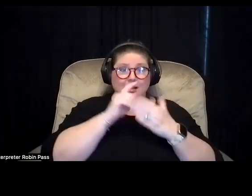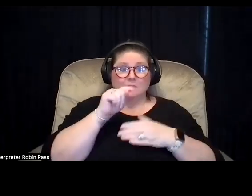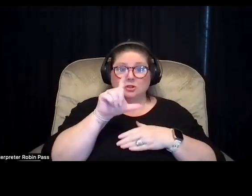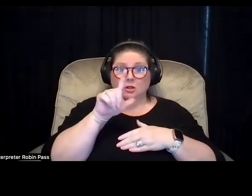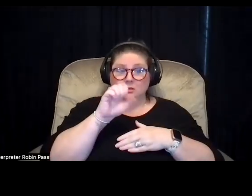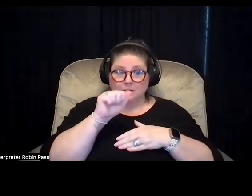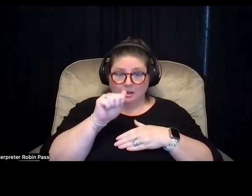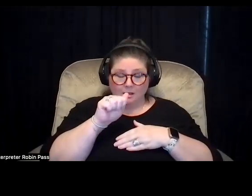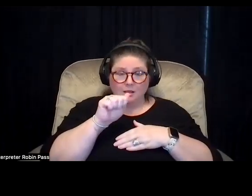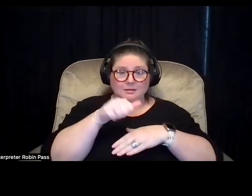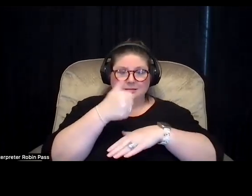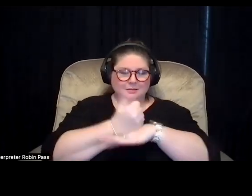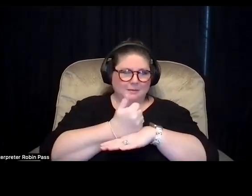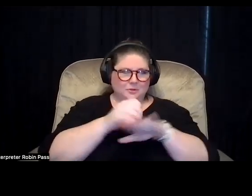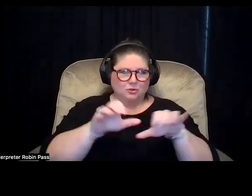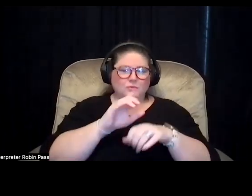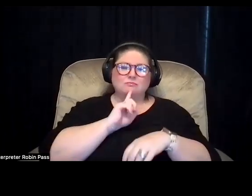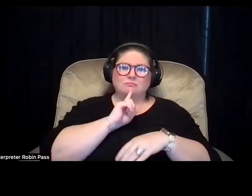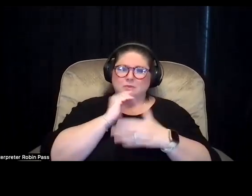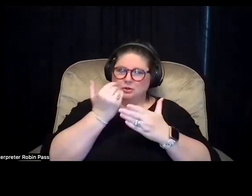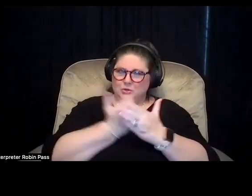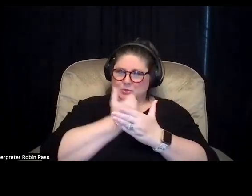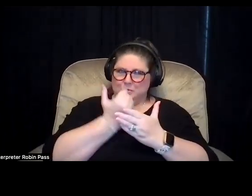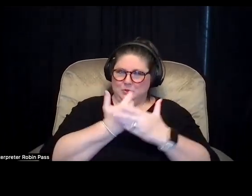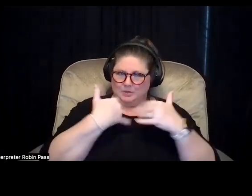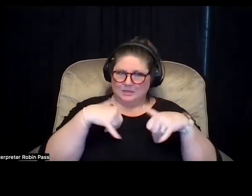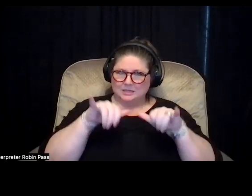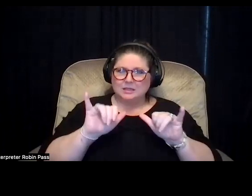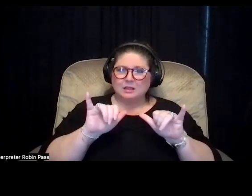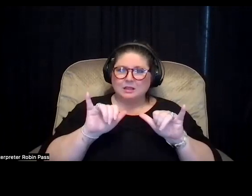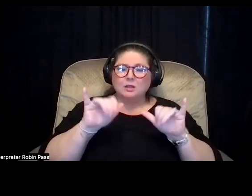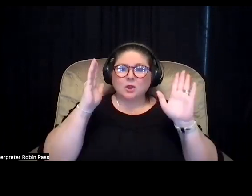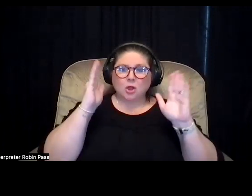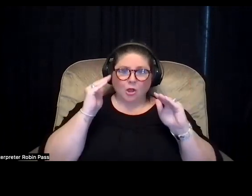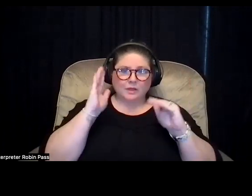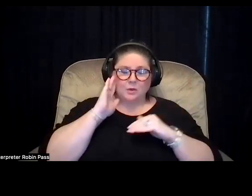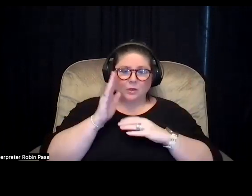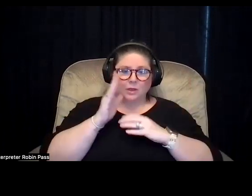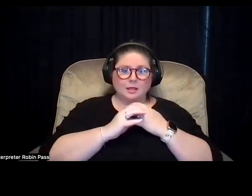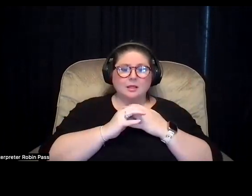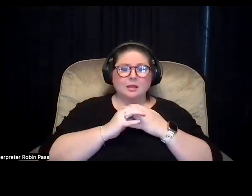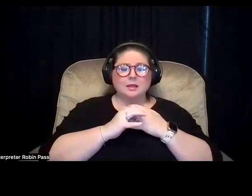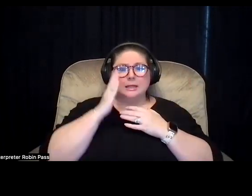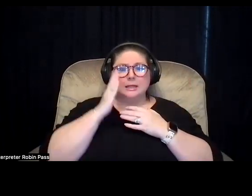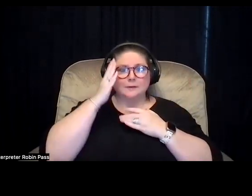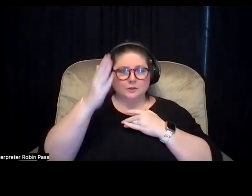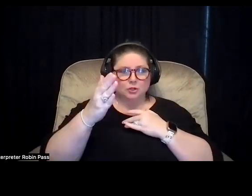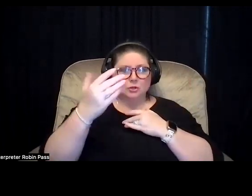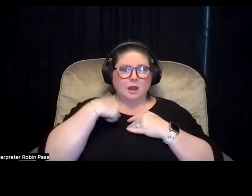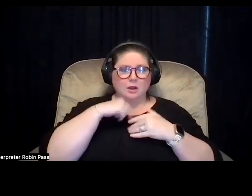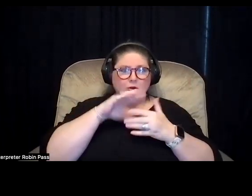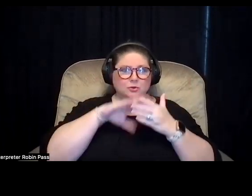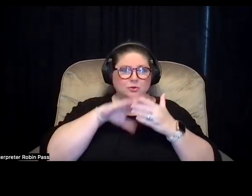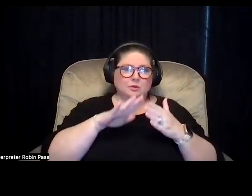very new and um hopefully it will you know in the future our students won't have to go through what